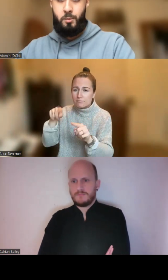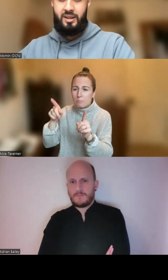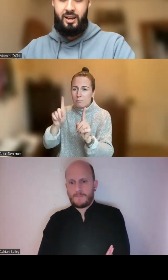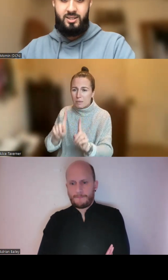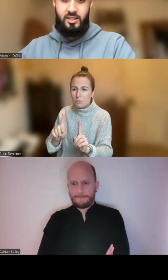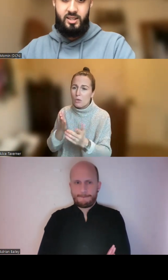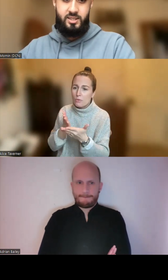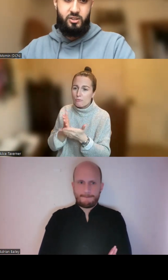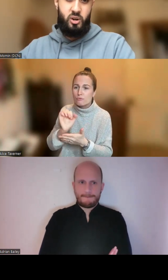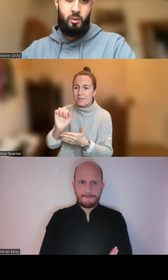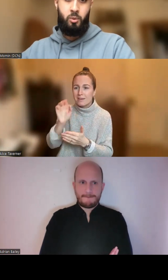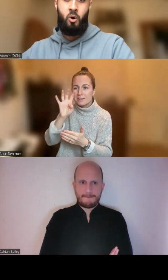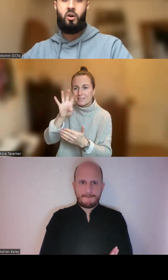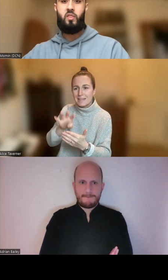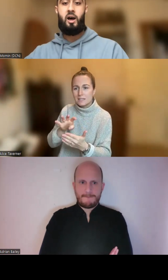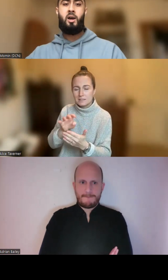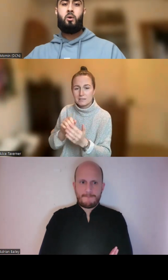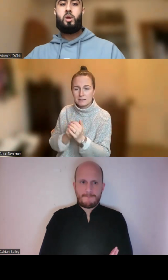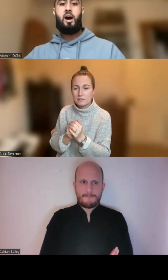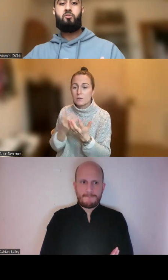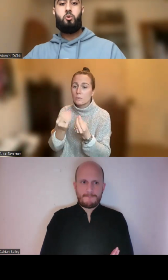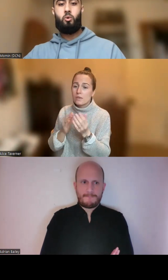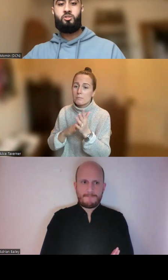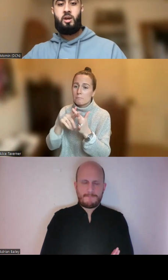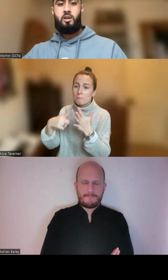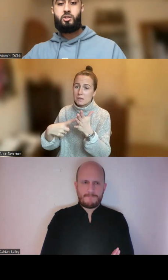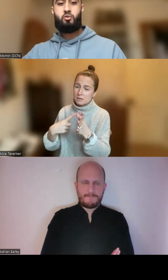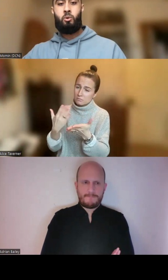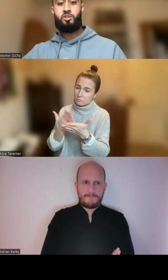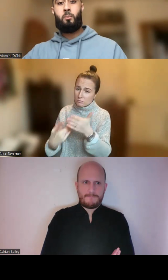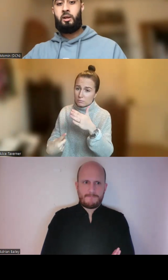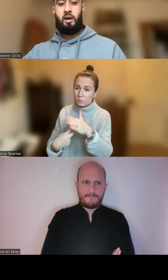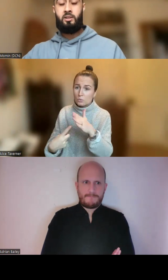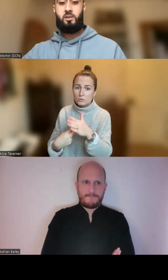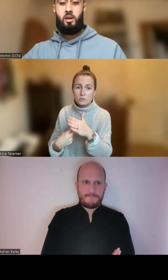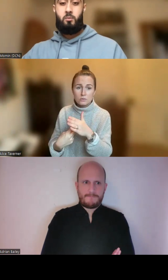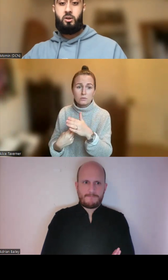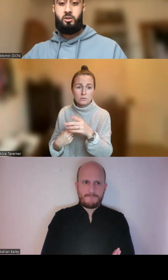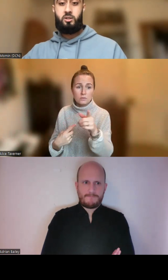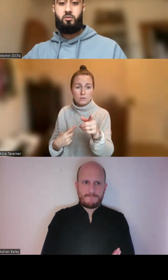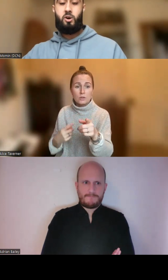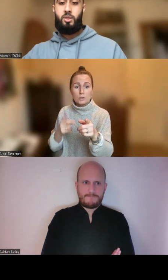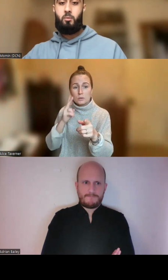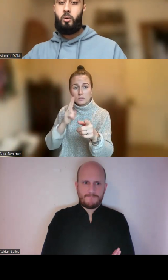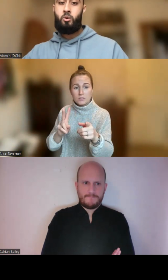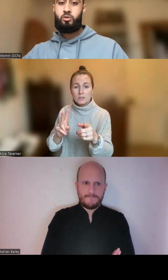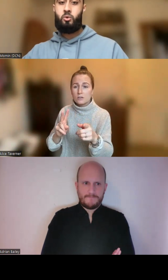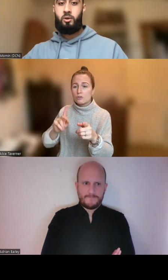With Meta, it's extremely important that we have those scroll-stopping lines because you've got to think about when you're scrolling